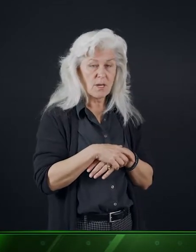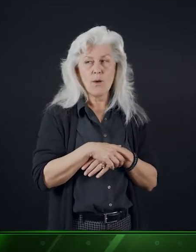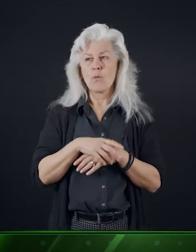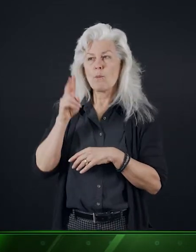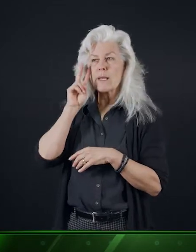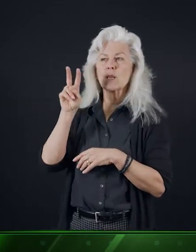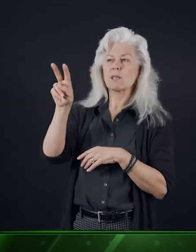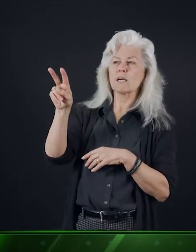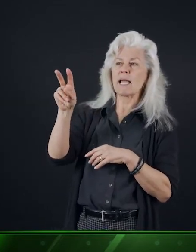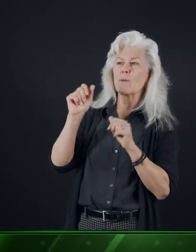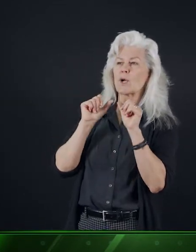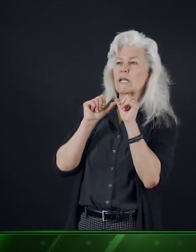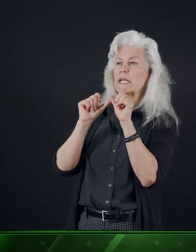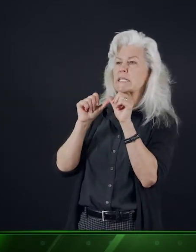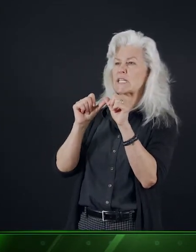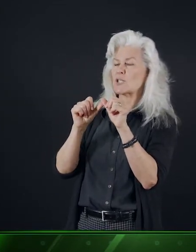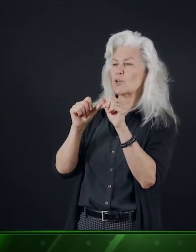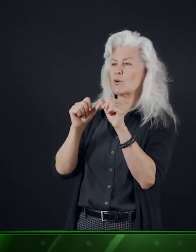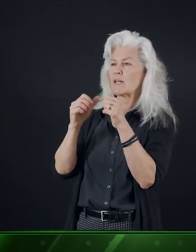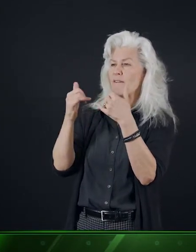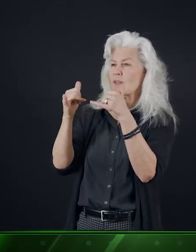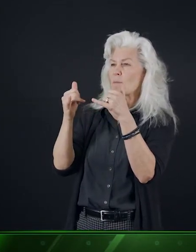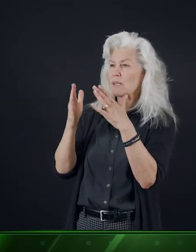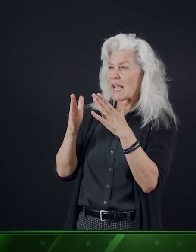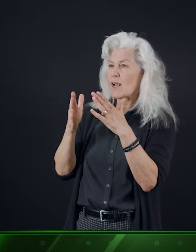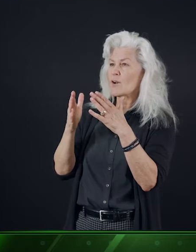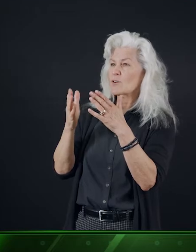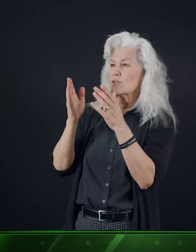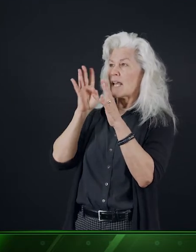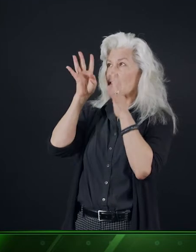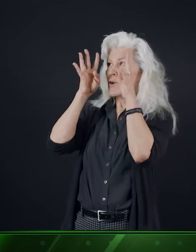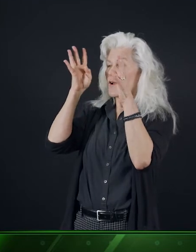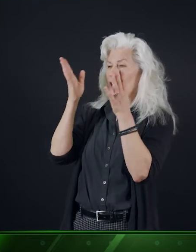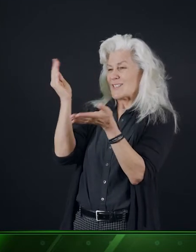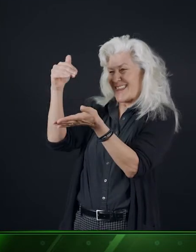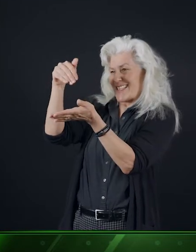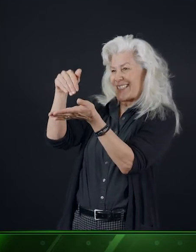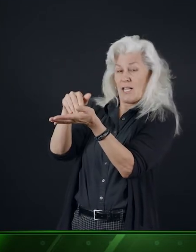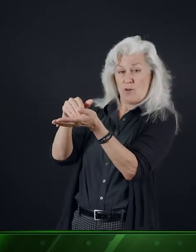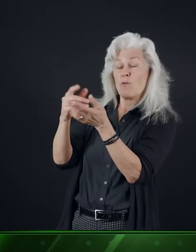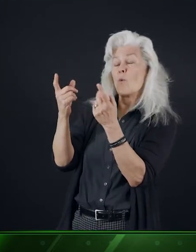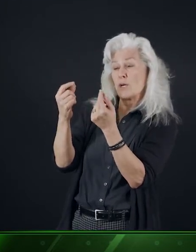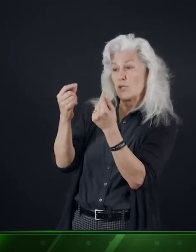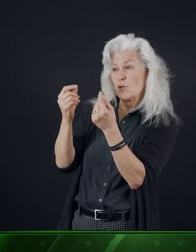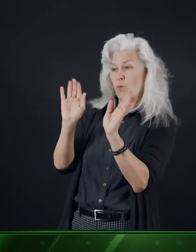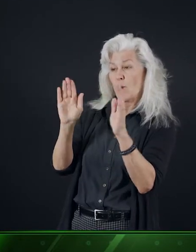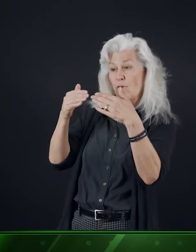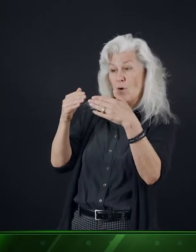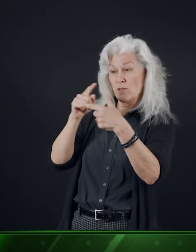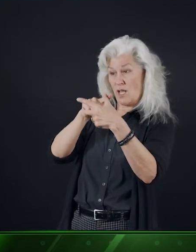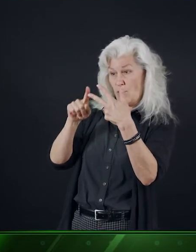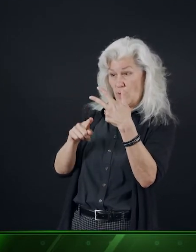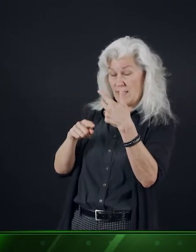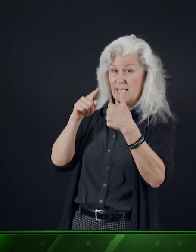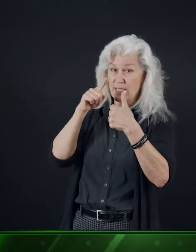and creators at the center of what we do with a focus on three things. First, creating a community that is welcoming,